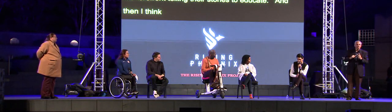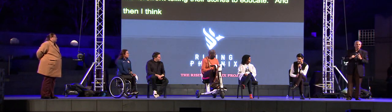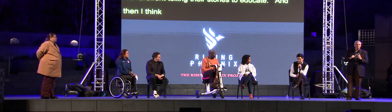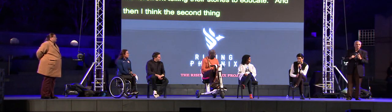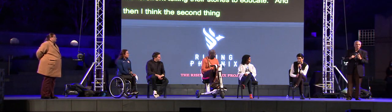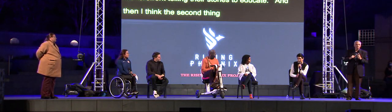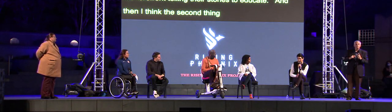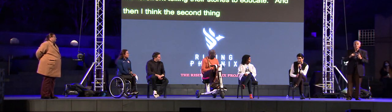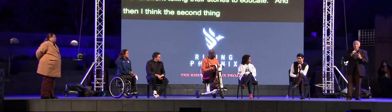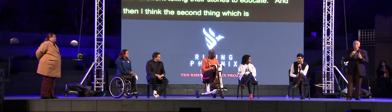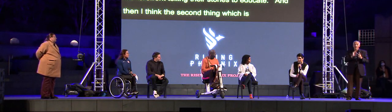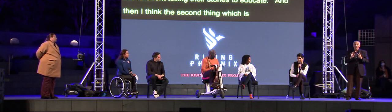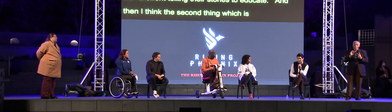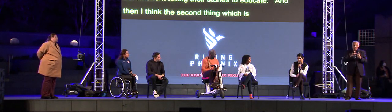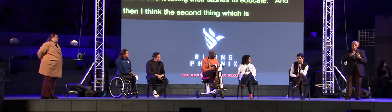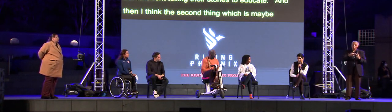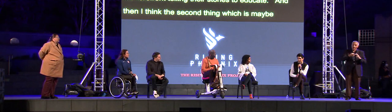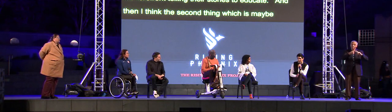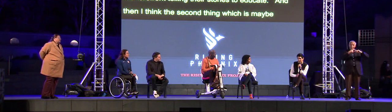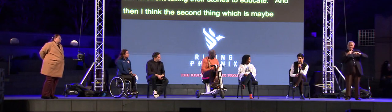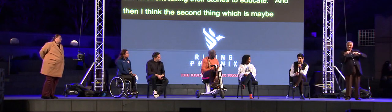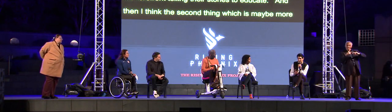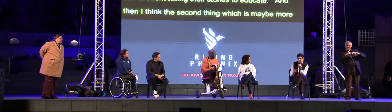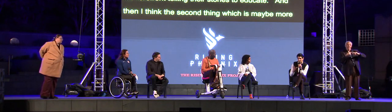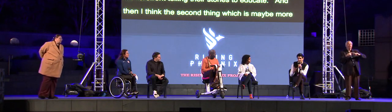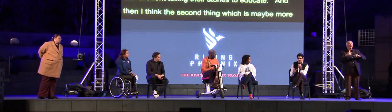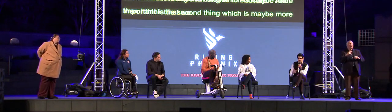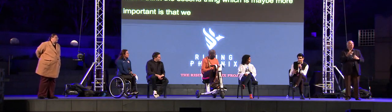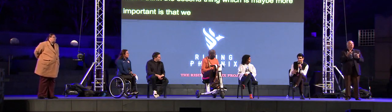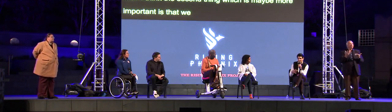more important, is we need to take those stories